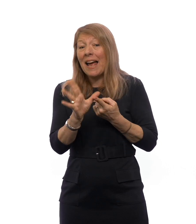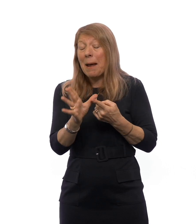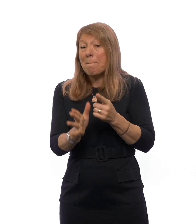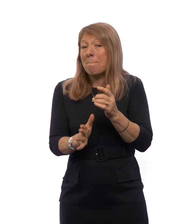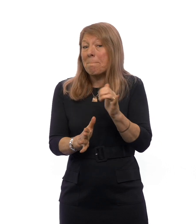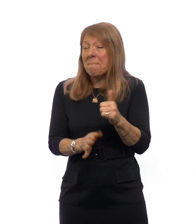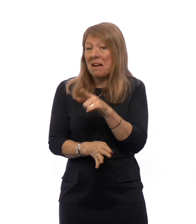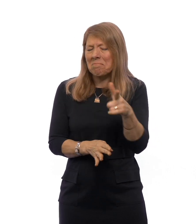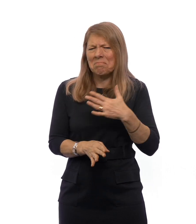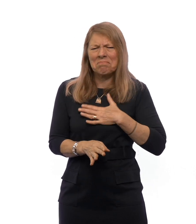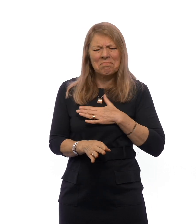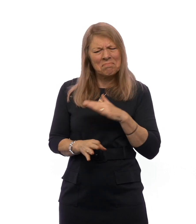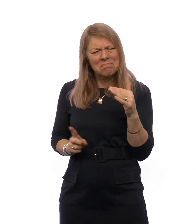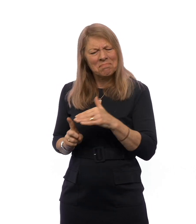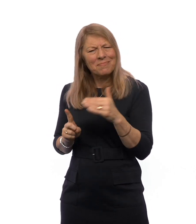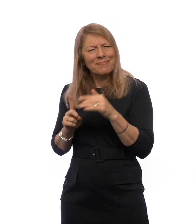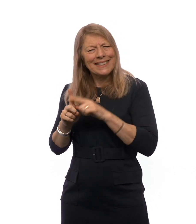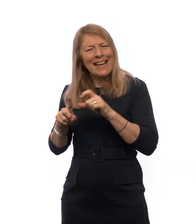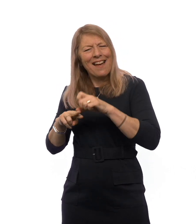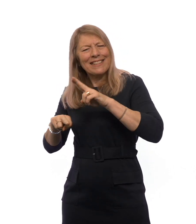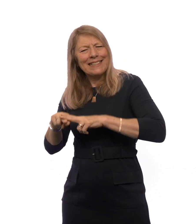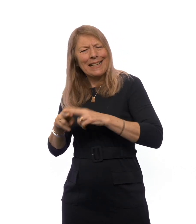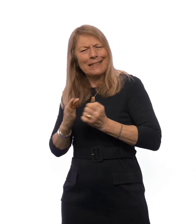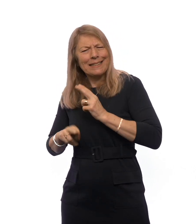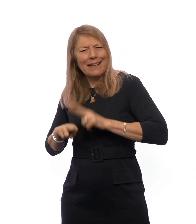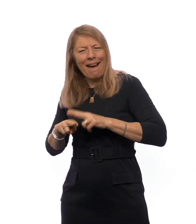Sign Language Partnership Group has planned and modelled for the future